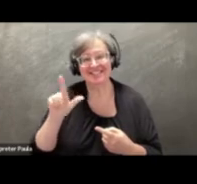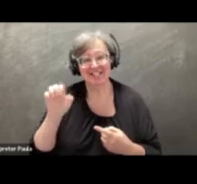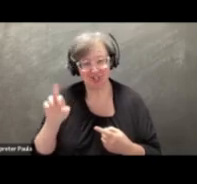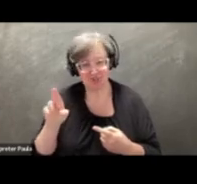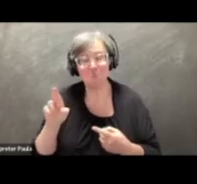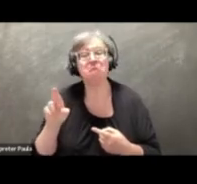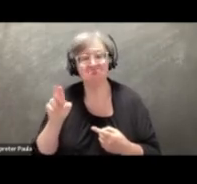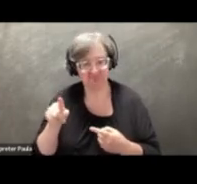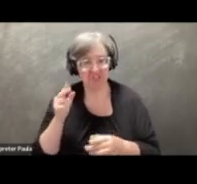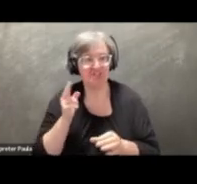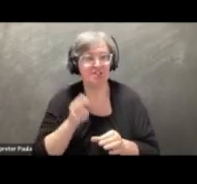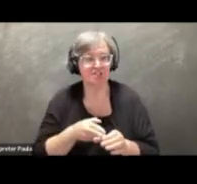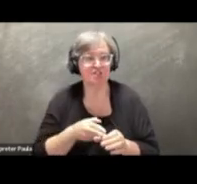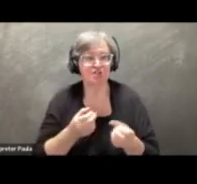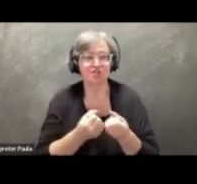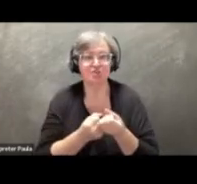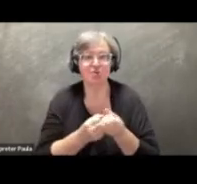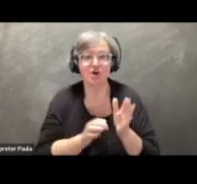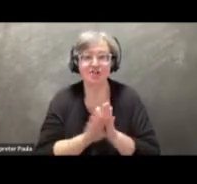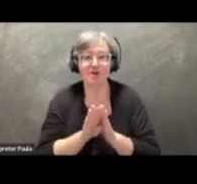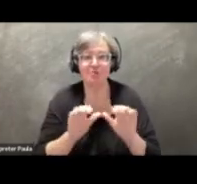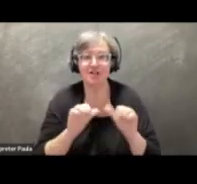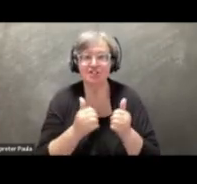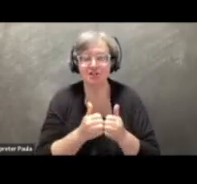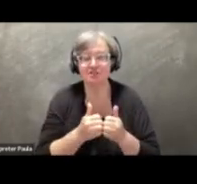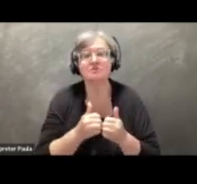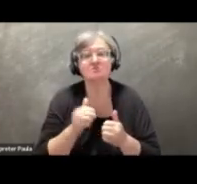Development Associates in 2007 and became a partner of the